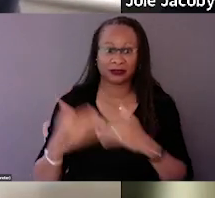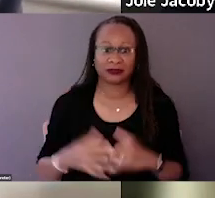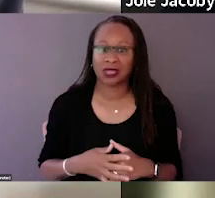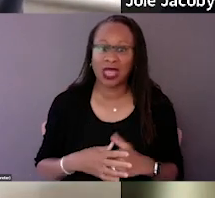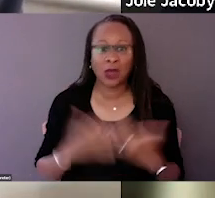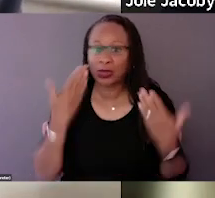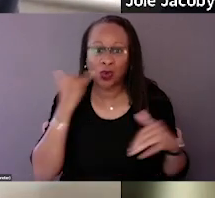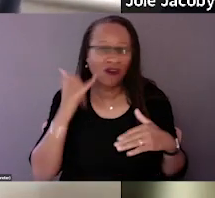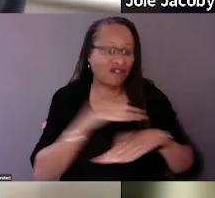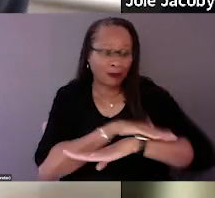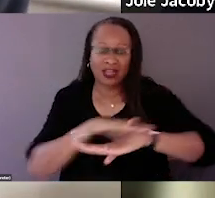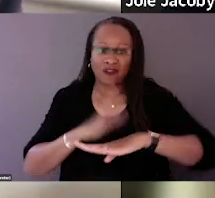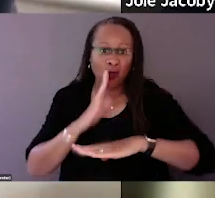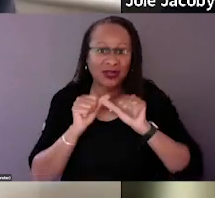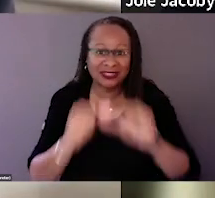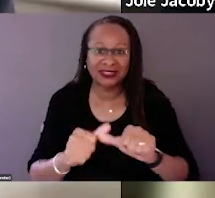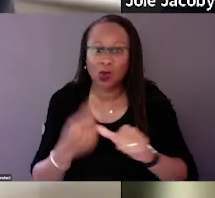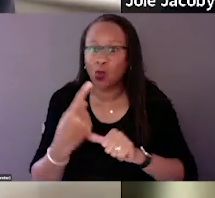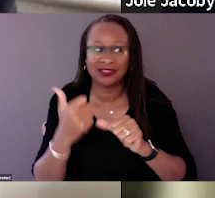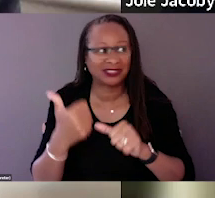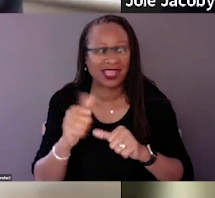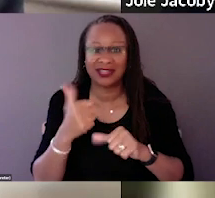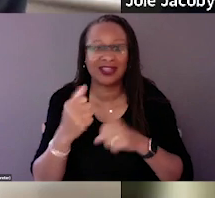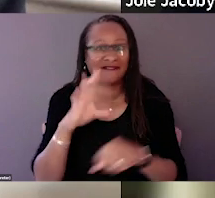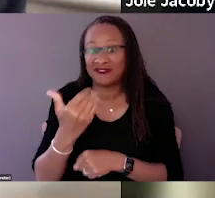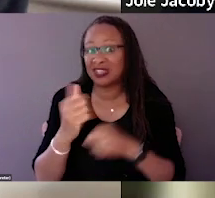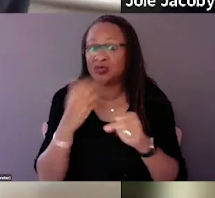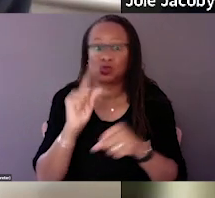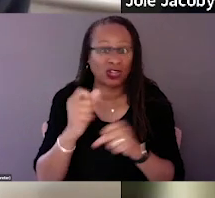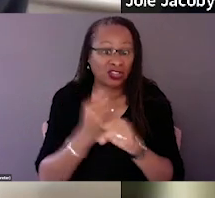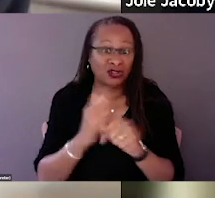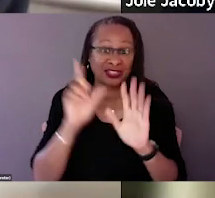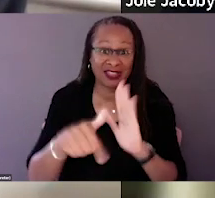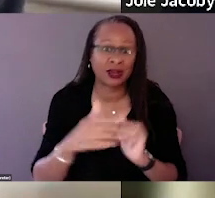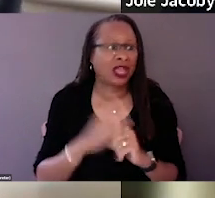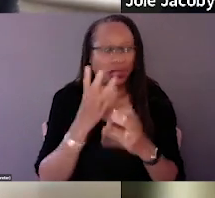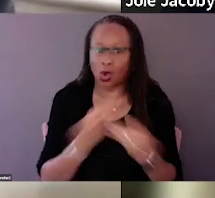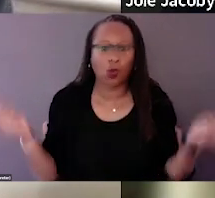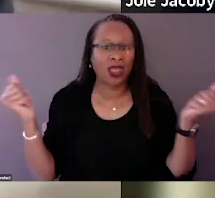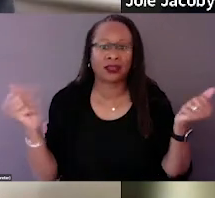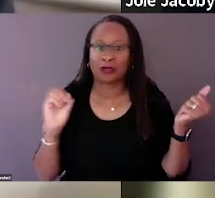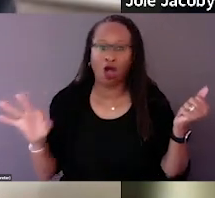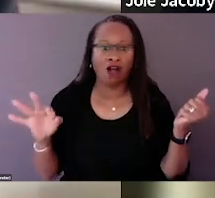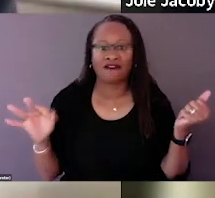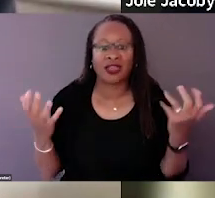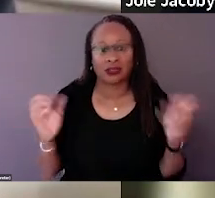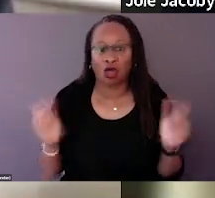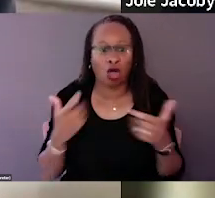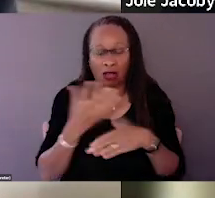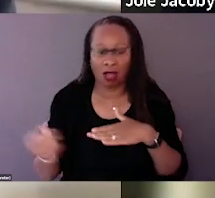in five, 10, one year, 15, 20 years, and it could all go away. They could turn it off, it could all be gone. So this idea, and especially now with America,